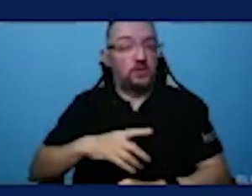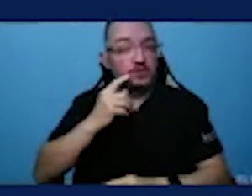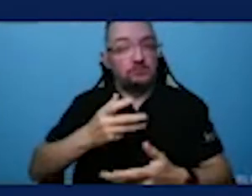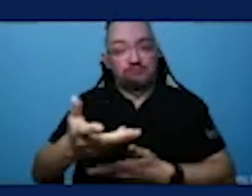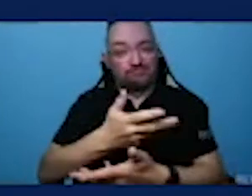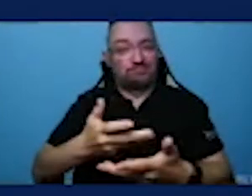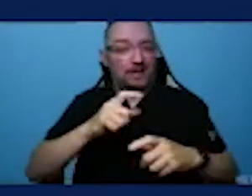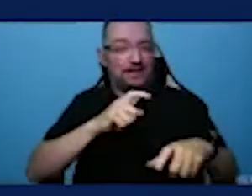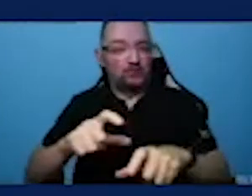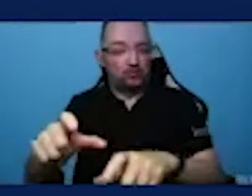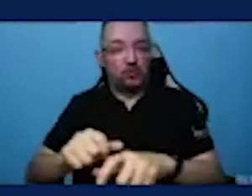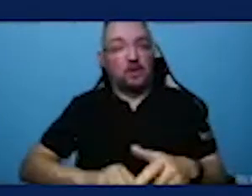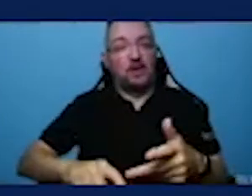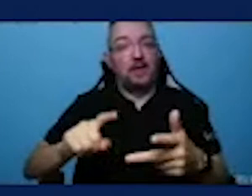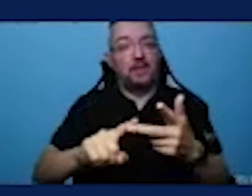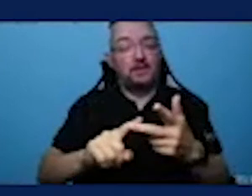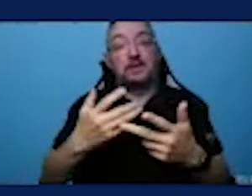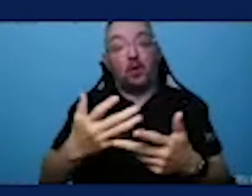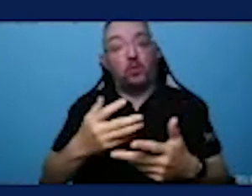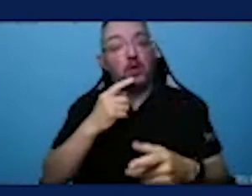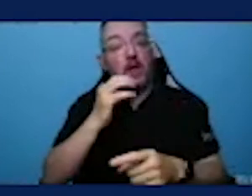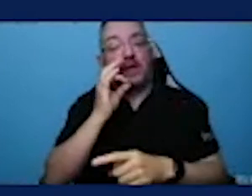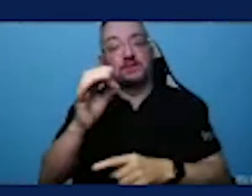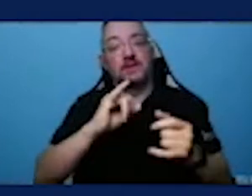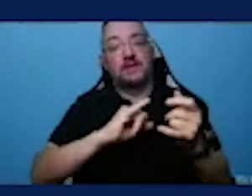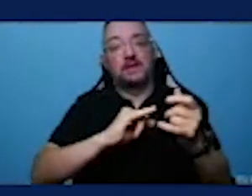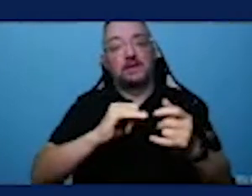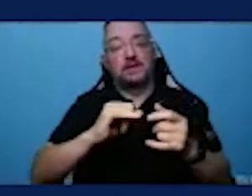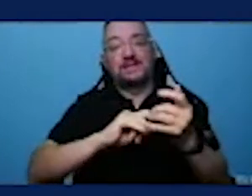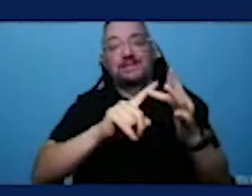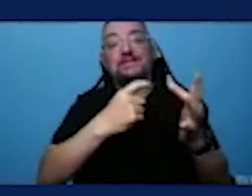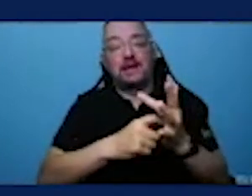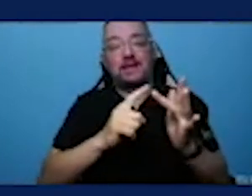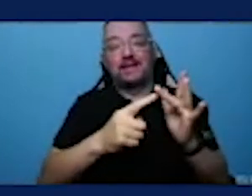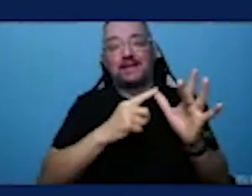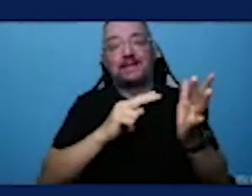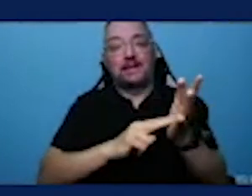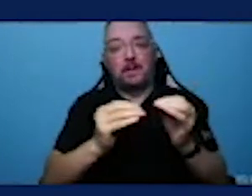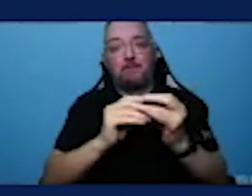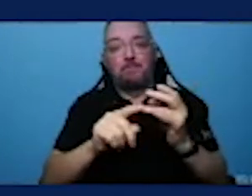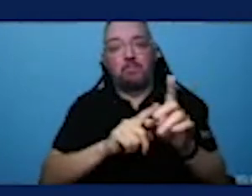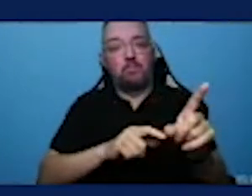Boyd, who chaired the Working Group, uh, in the Commission on Building National Resilience,